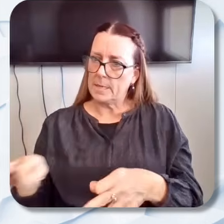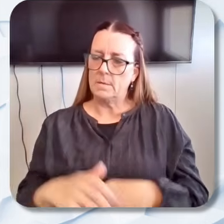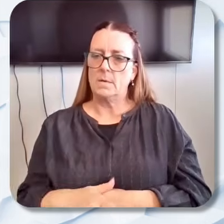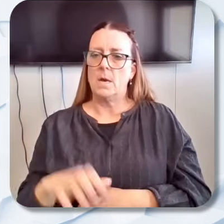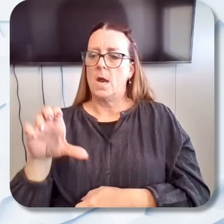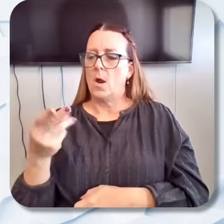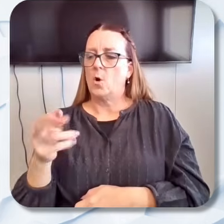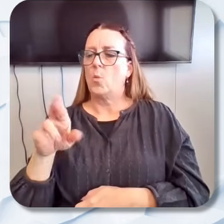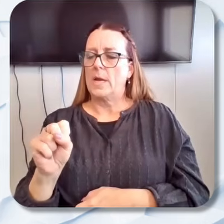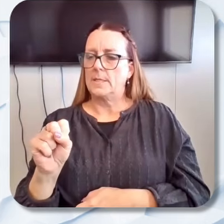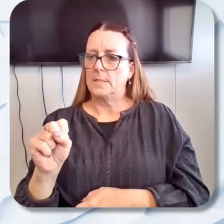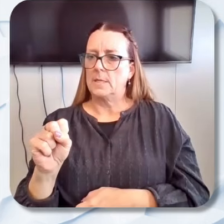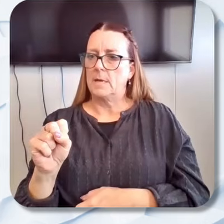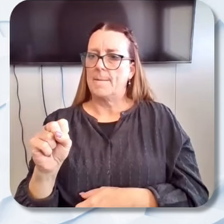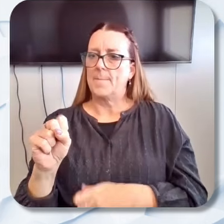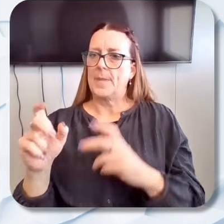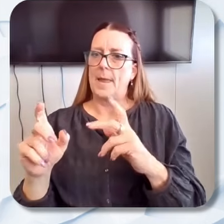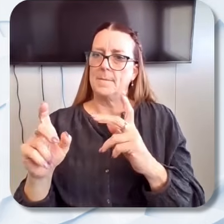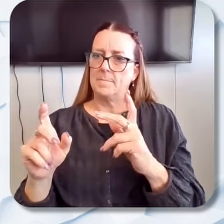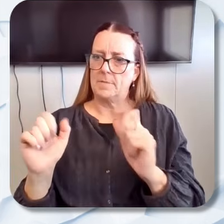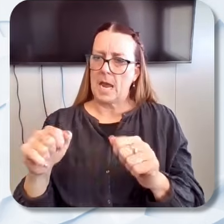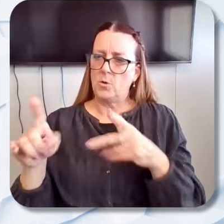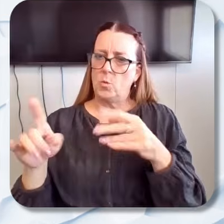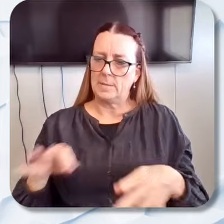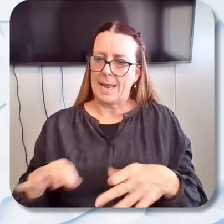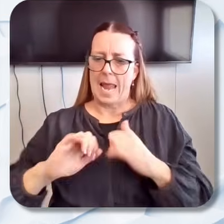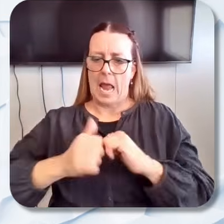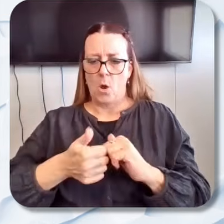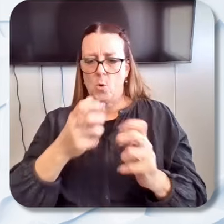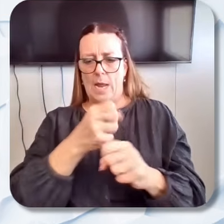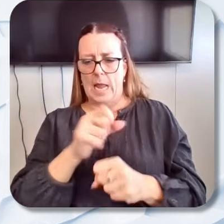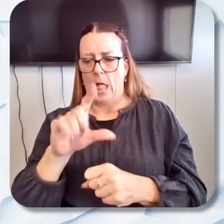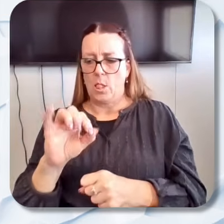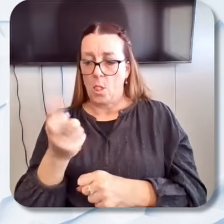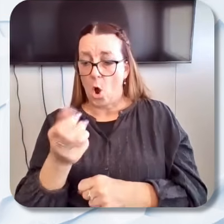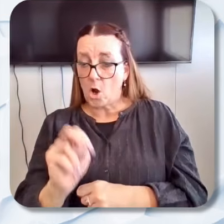We're getting some questions like, how do I get the log on for this system? What is that going to look like? When am I going to get the students?